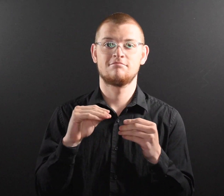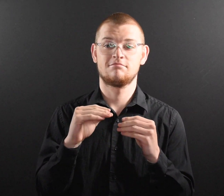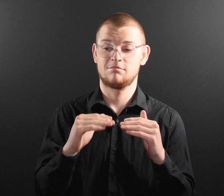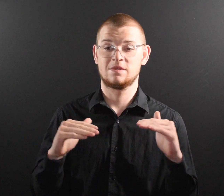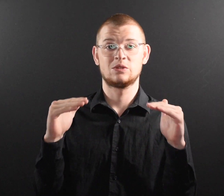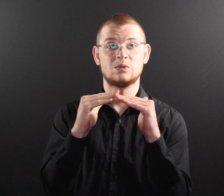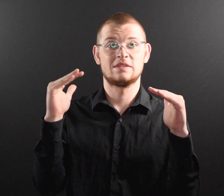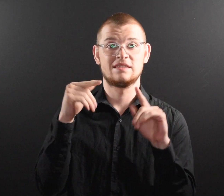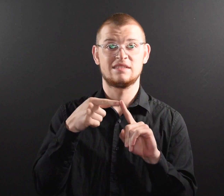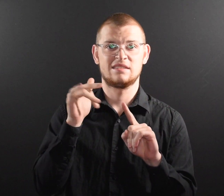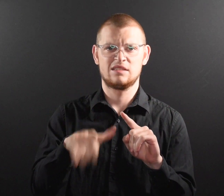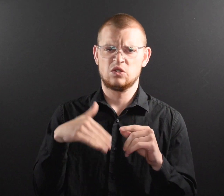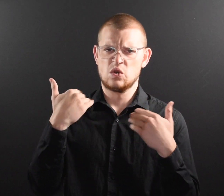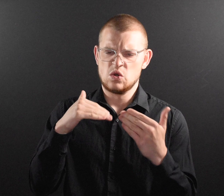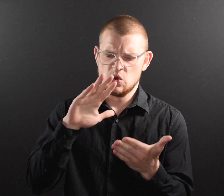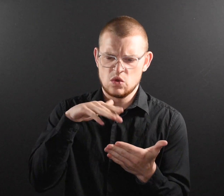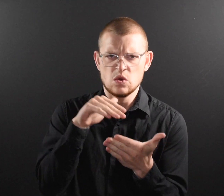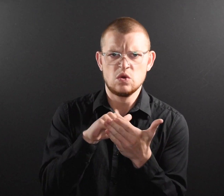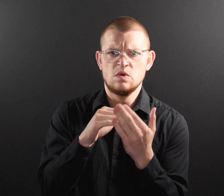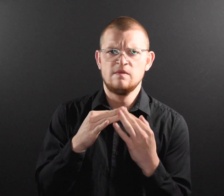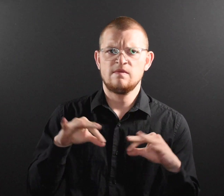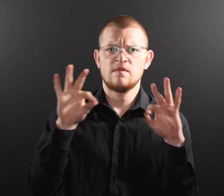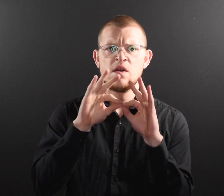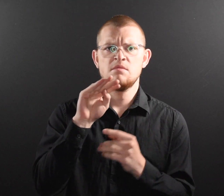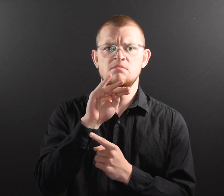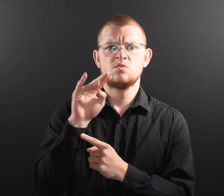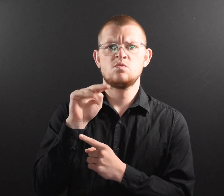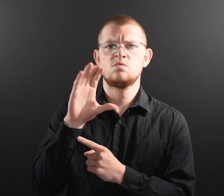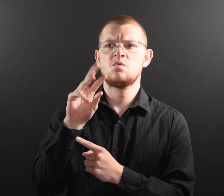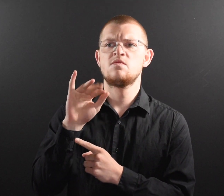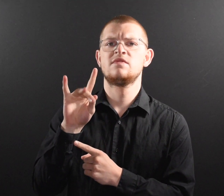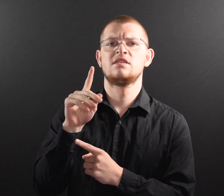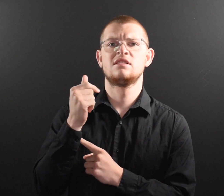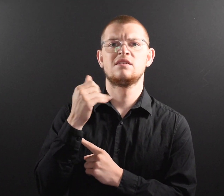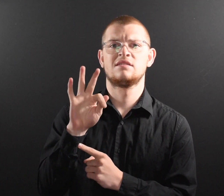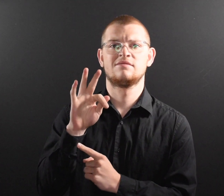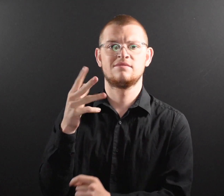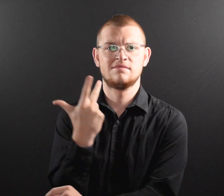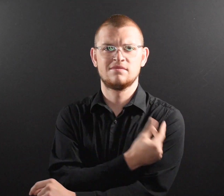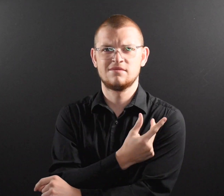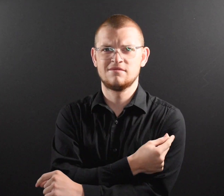“Equity is a core value of Minnesota's COVID-19 vaccination strategy,